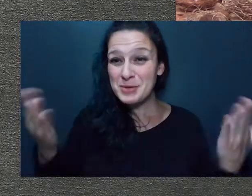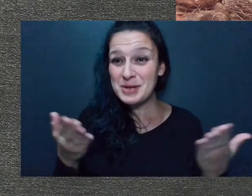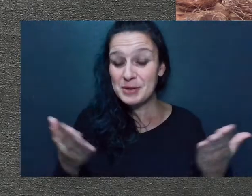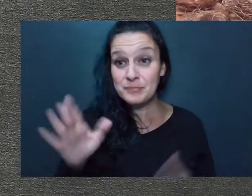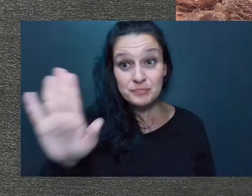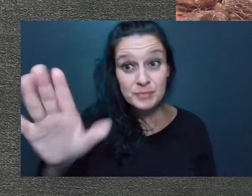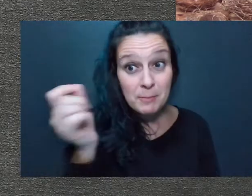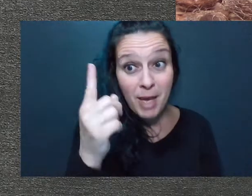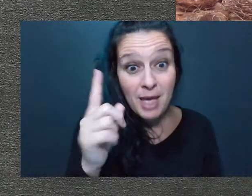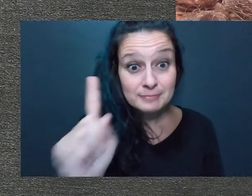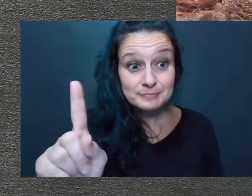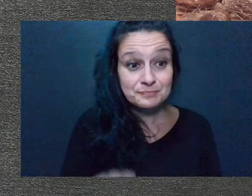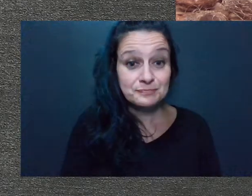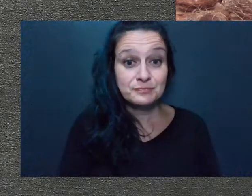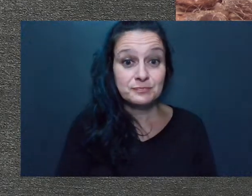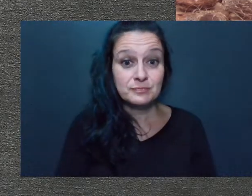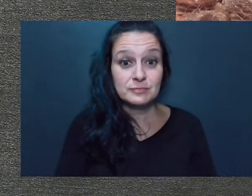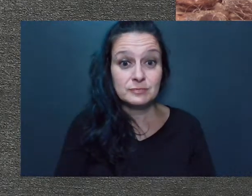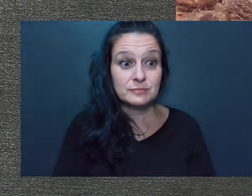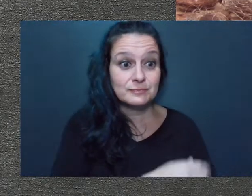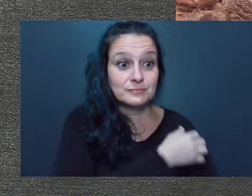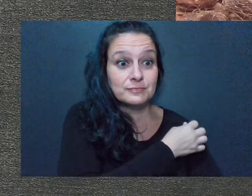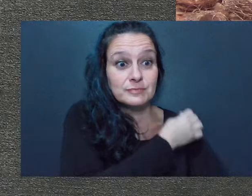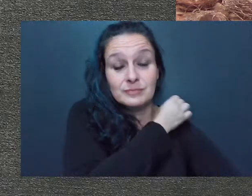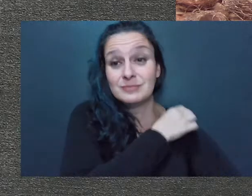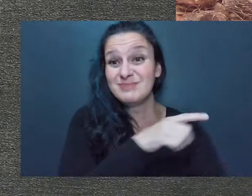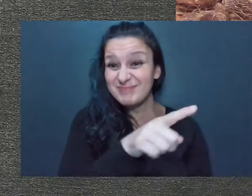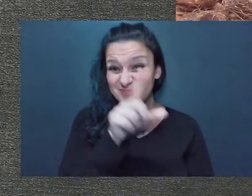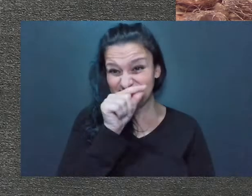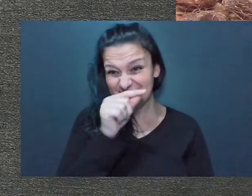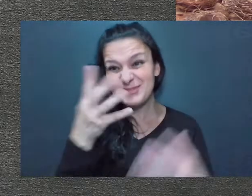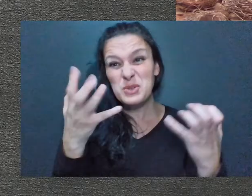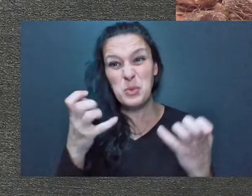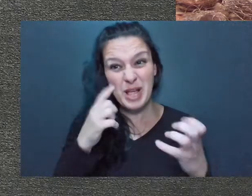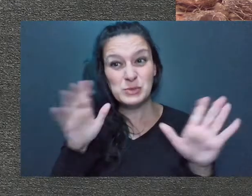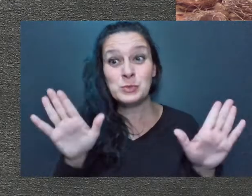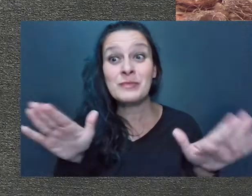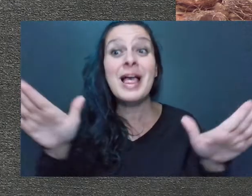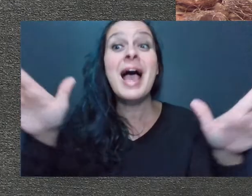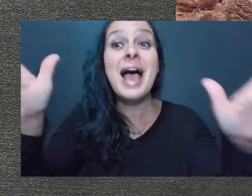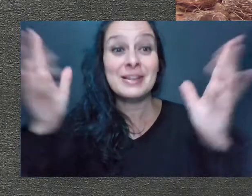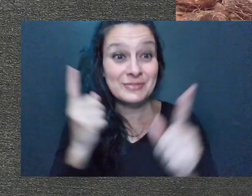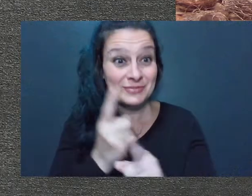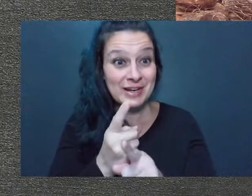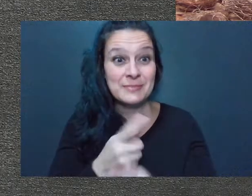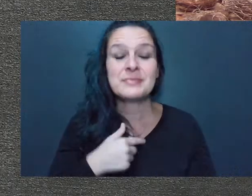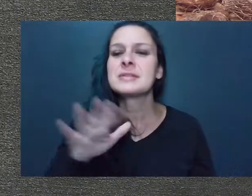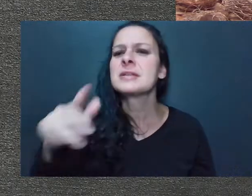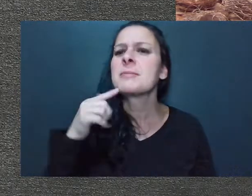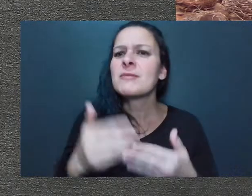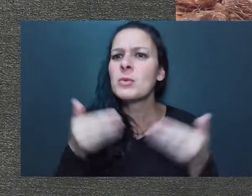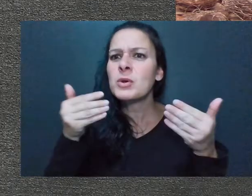but I'll tell you what. This bird wants to fly, doesn't it? I'll tell you what, before we get started, though,